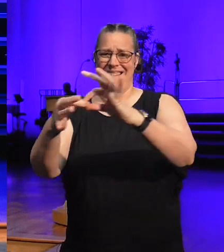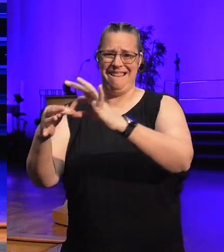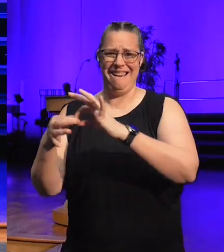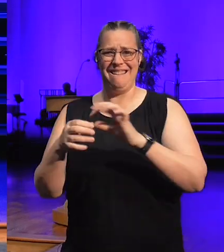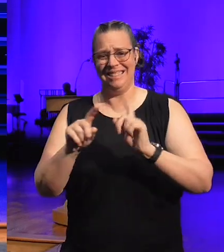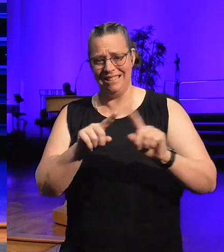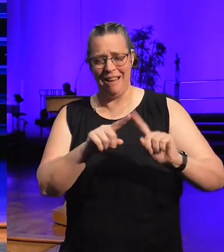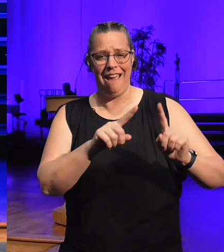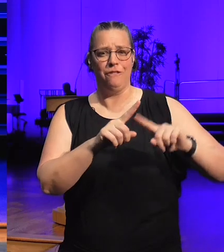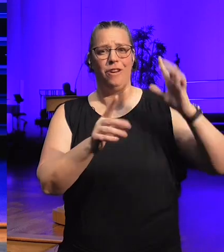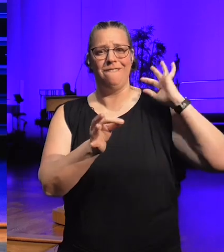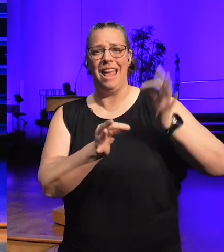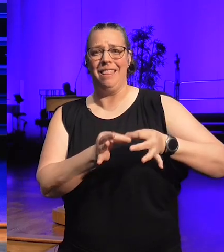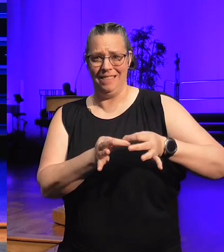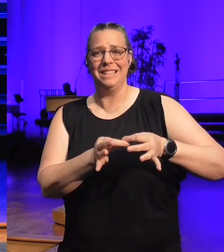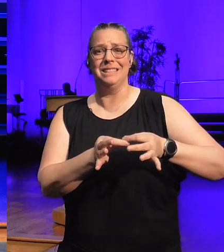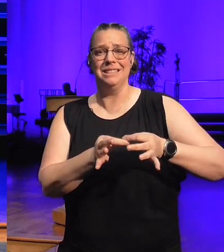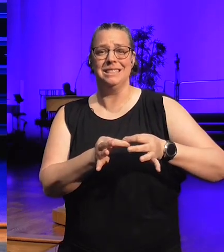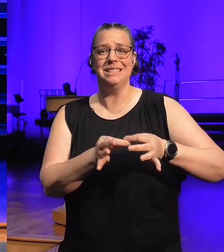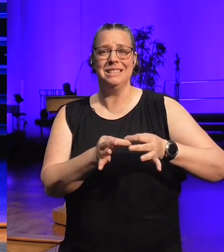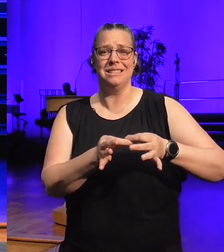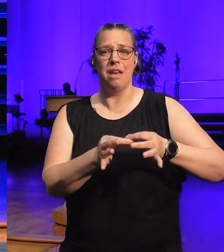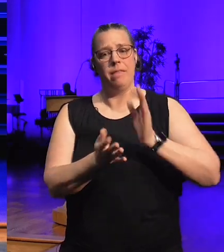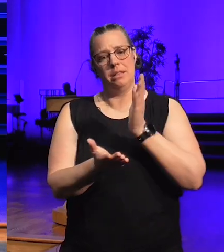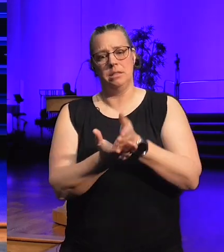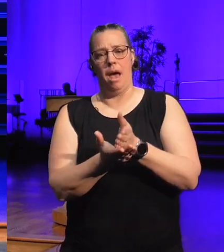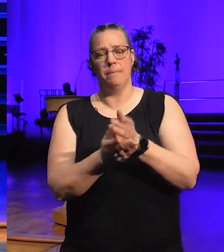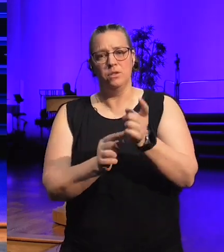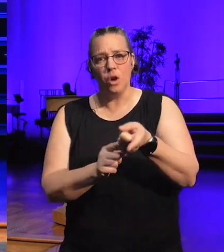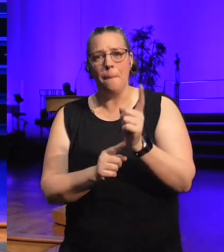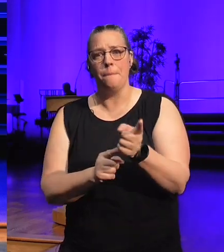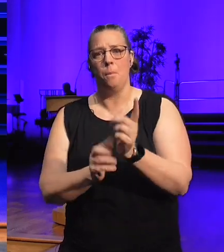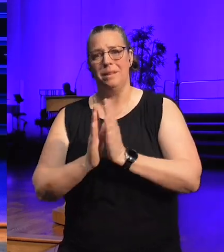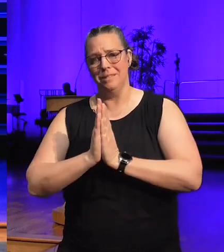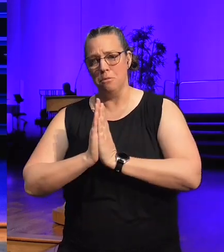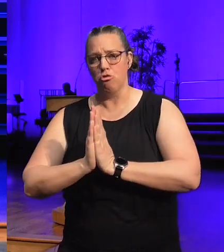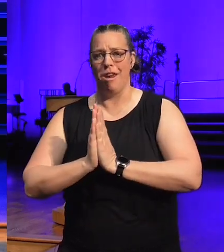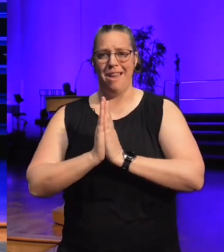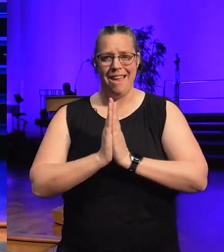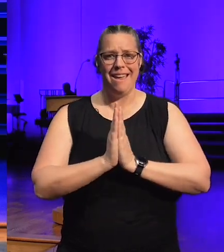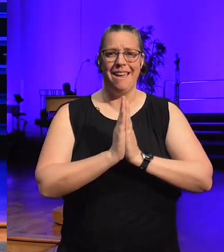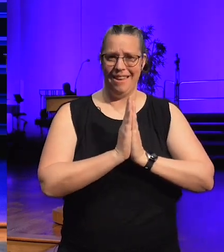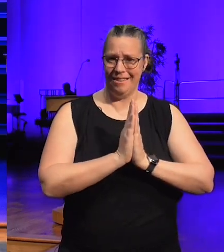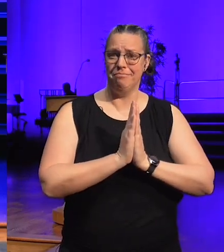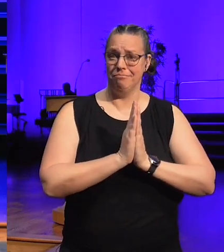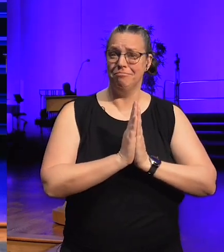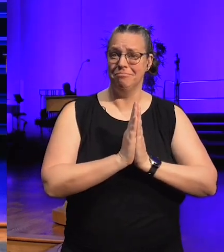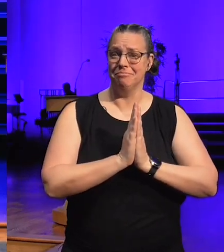that has ever stopped for a moment to pray every being from every Faith tradition that has ever